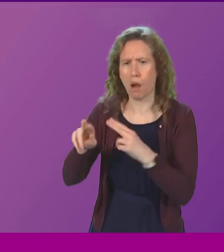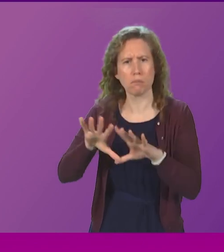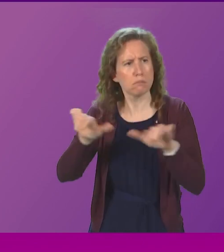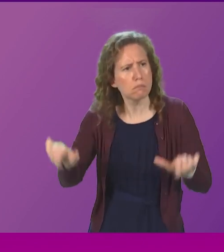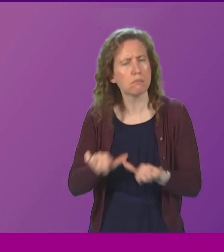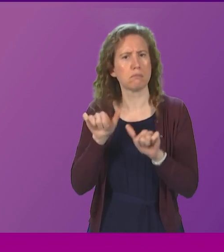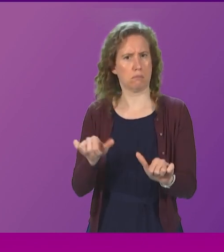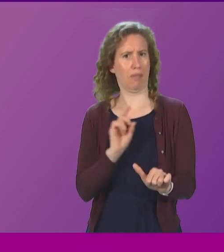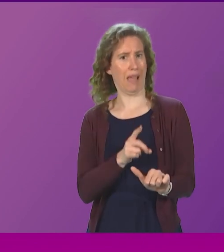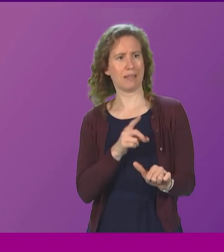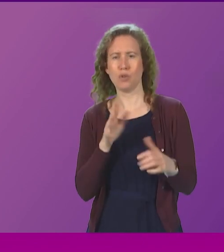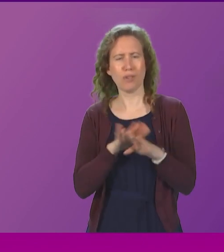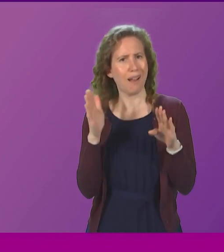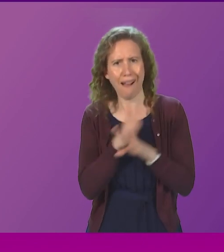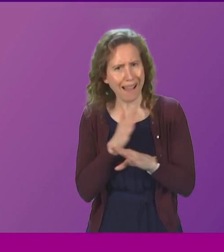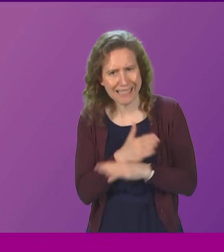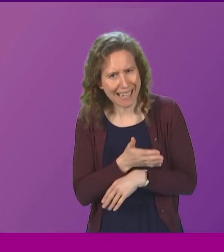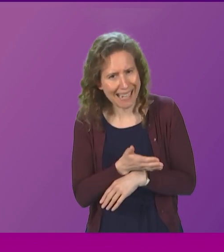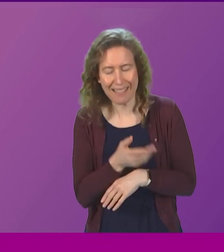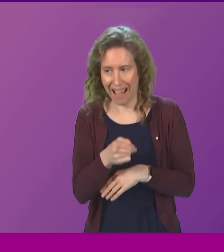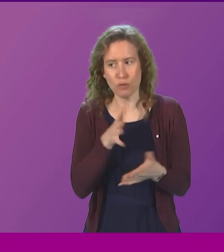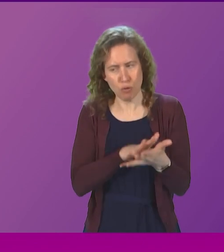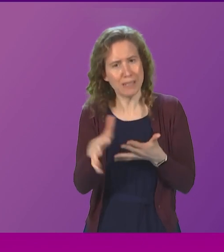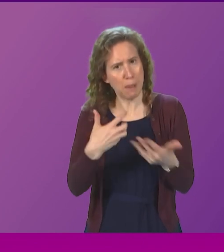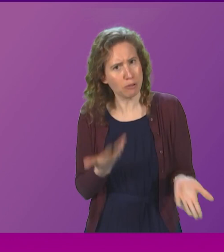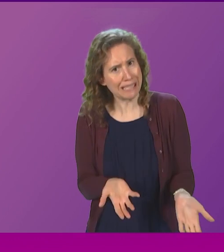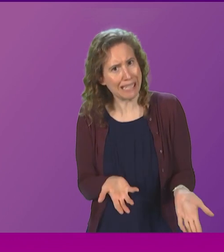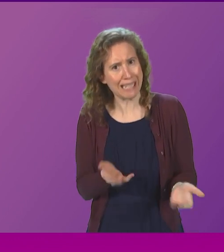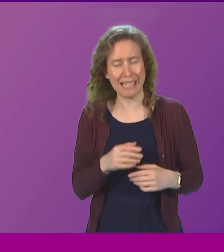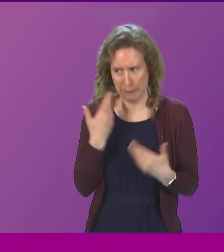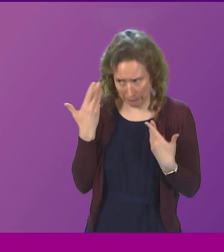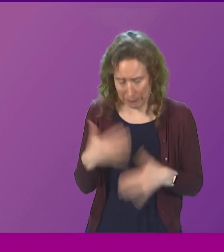That is not hiding away; that is transparency in action.